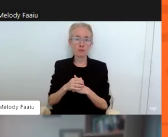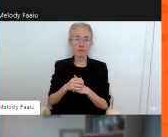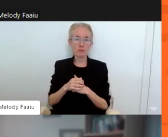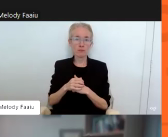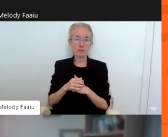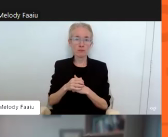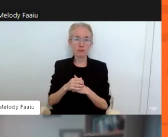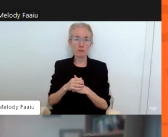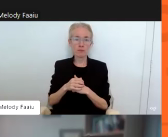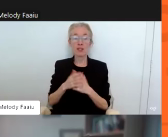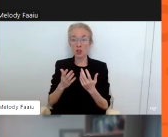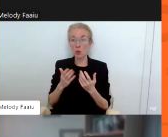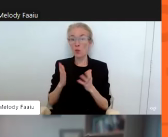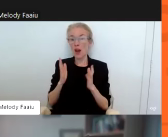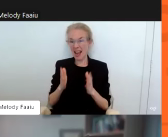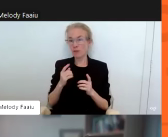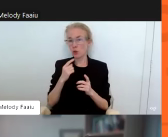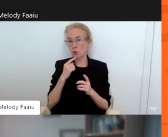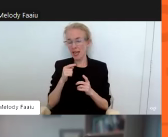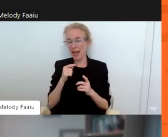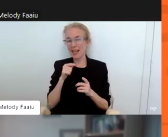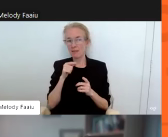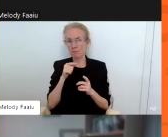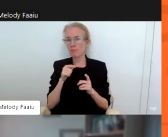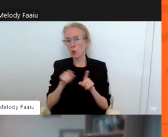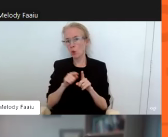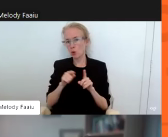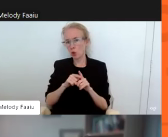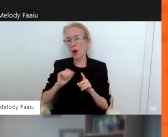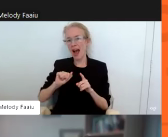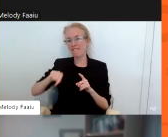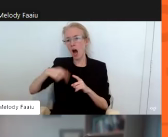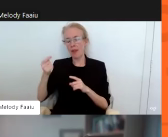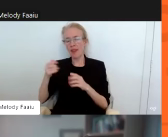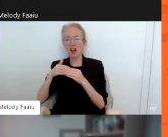I've got some examples here of guidance from the UN, from Ireland,